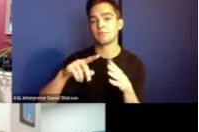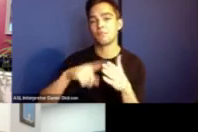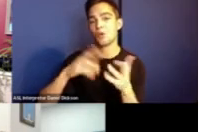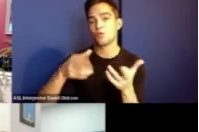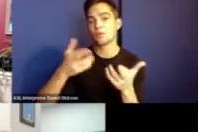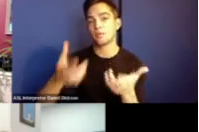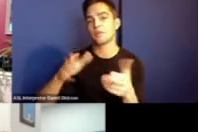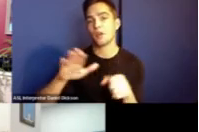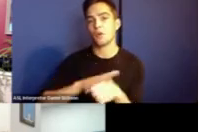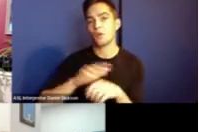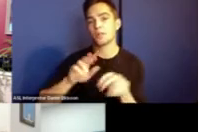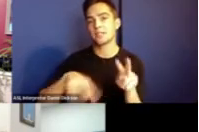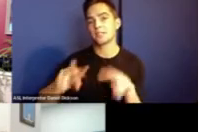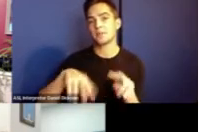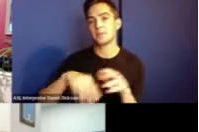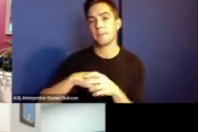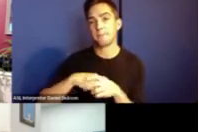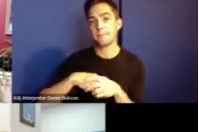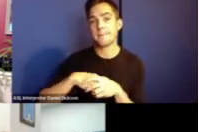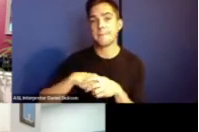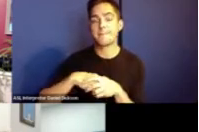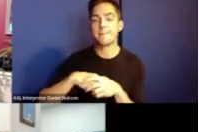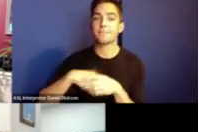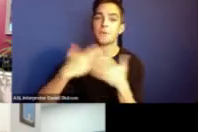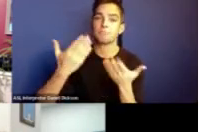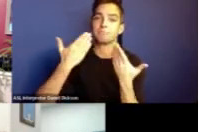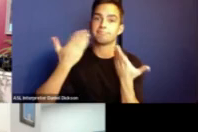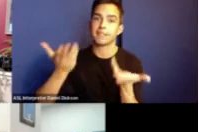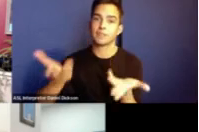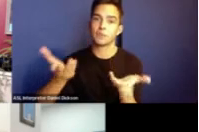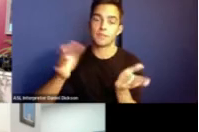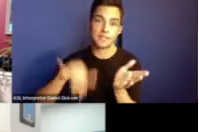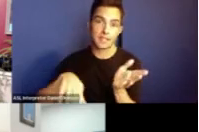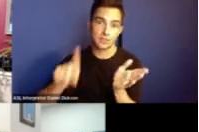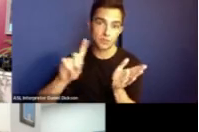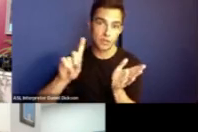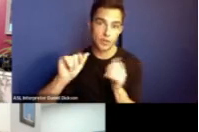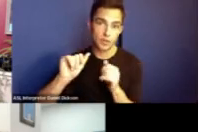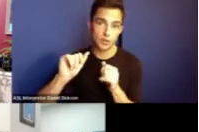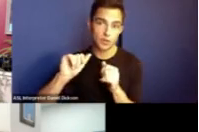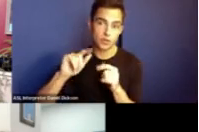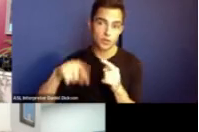whole assessment is. So I don't know if that was where he was going or if that answered his